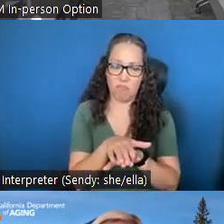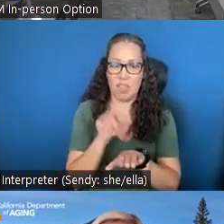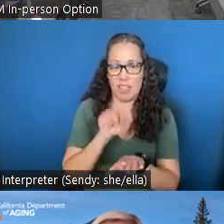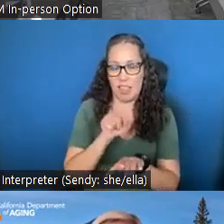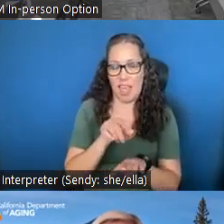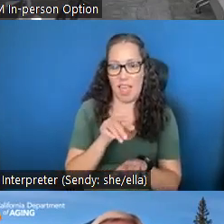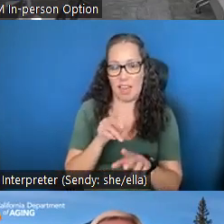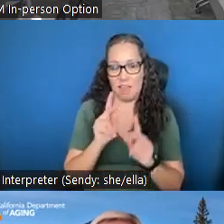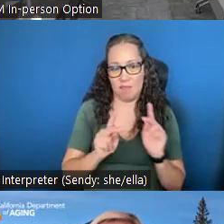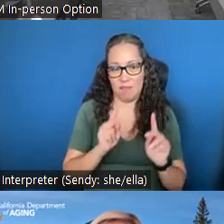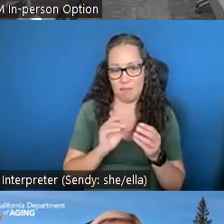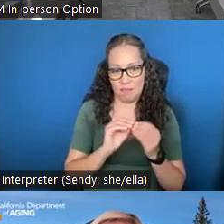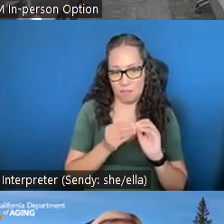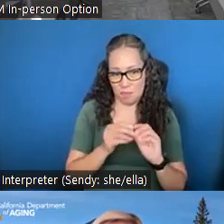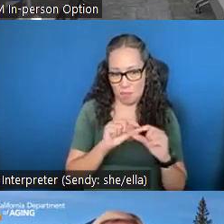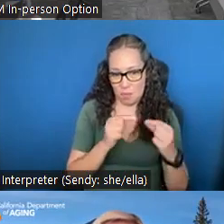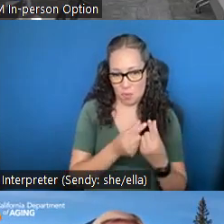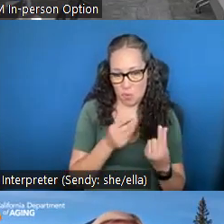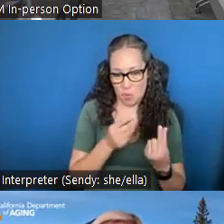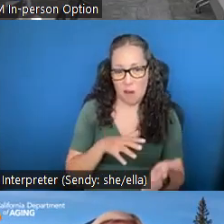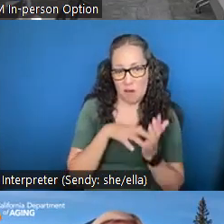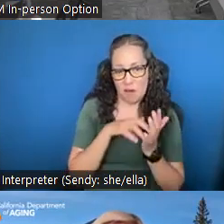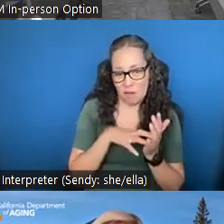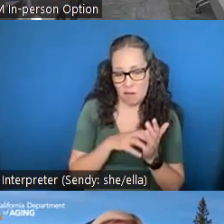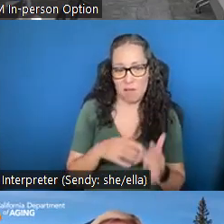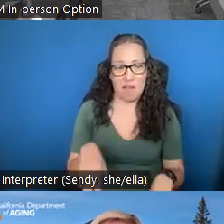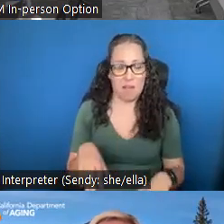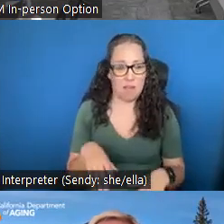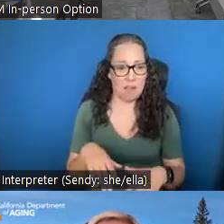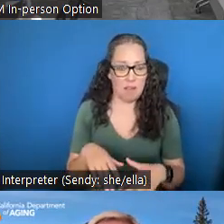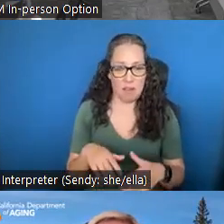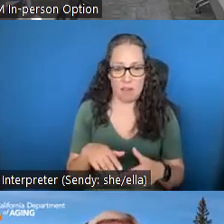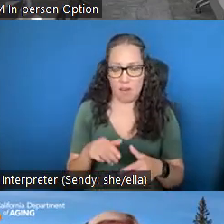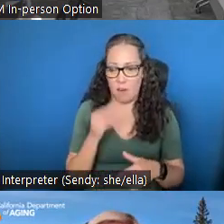will face are facing today in terms of Housing and homelessness caregiving